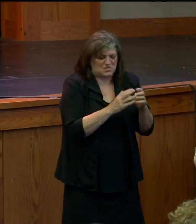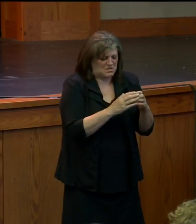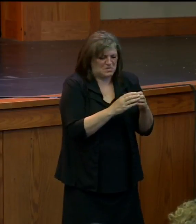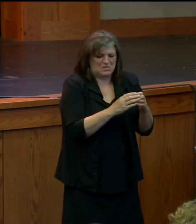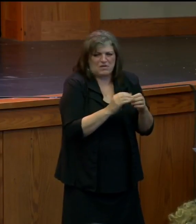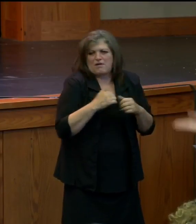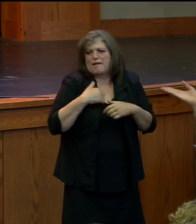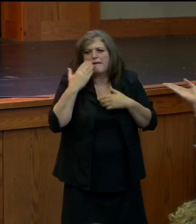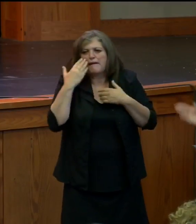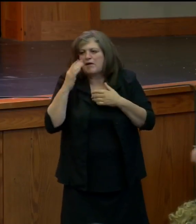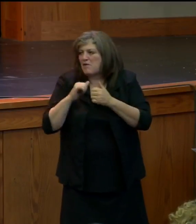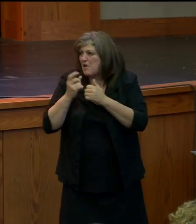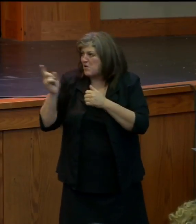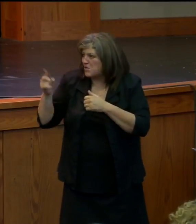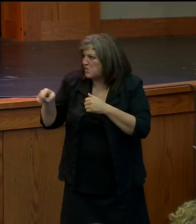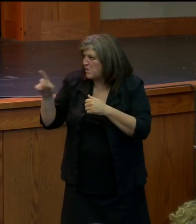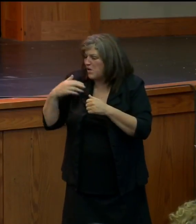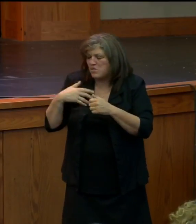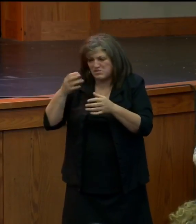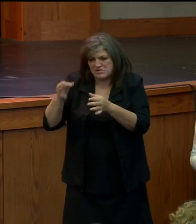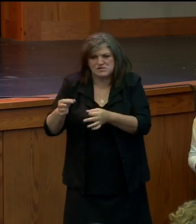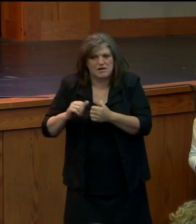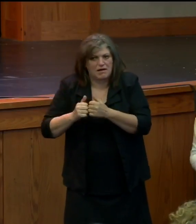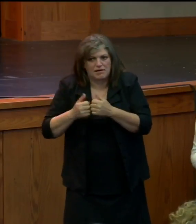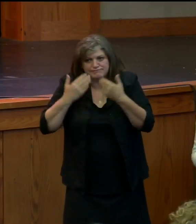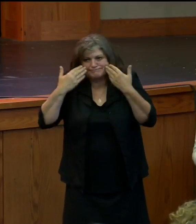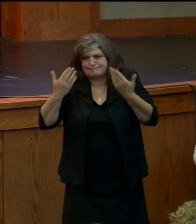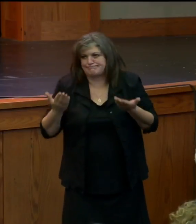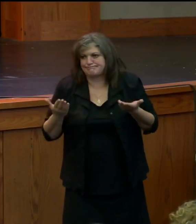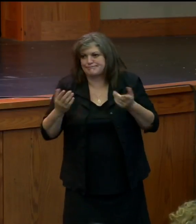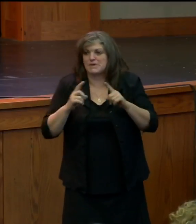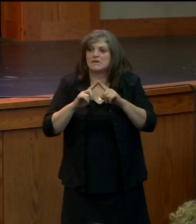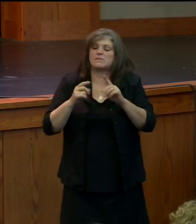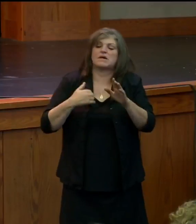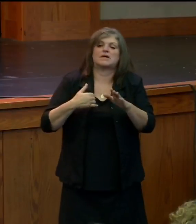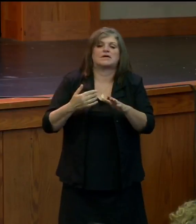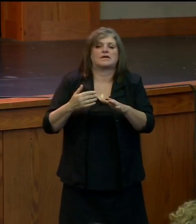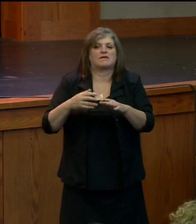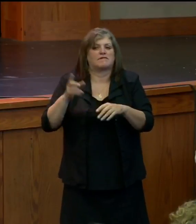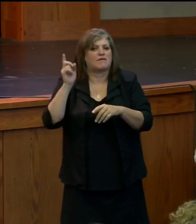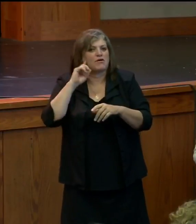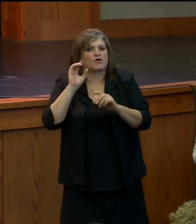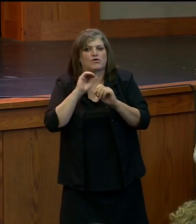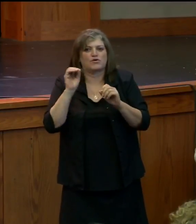I DON'T KNOW HOW YOU ALL WILL ULTIMATELY DECIDE ON THIS QUESTION BUT YOU HAVEN'T HEARD ANY VIEWS IN DEFENSE OF A